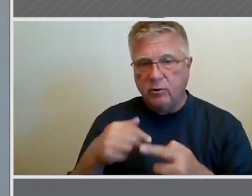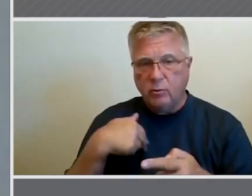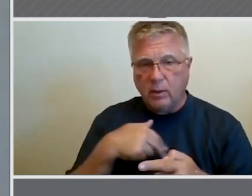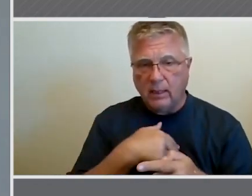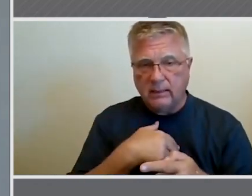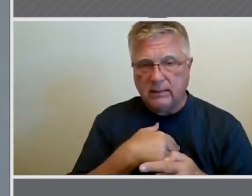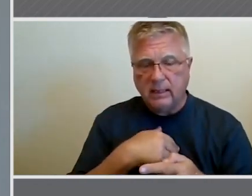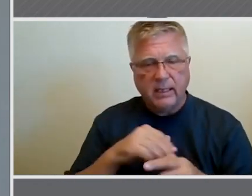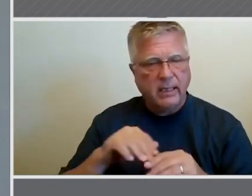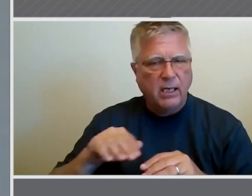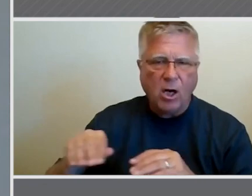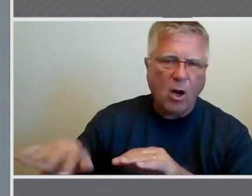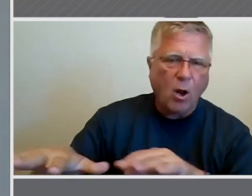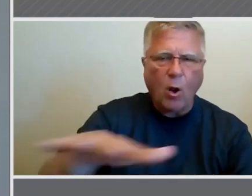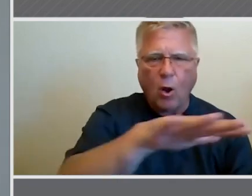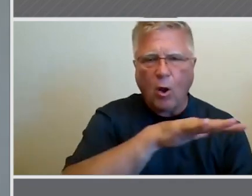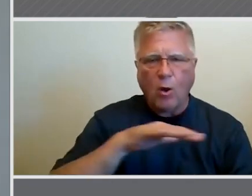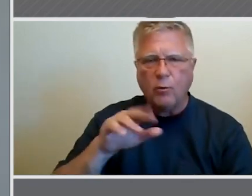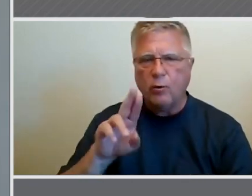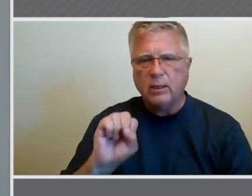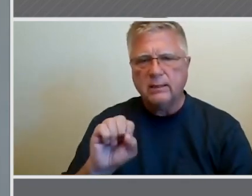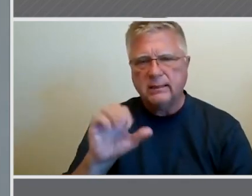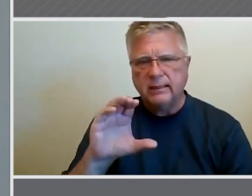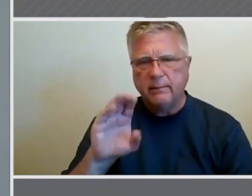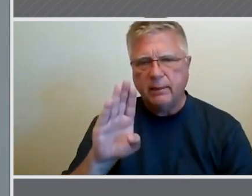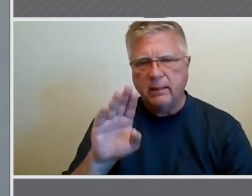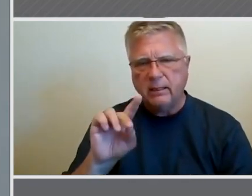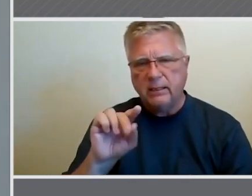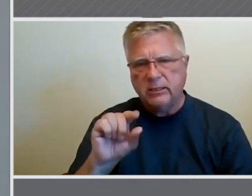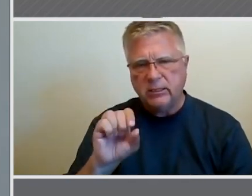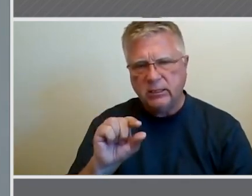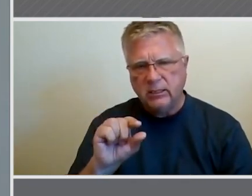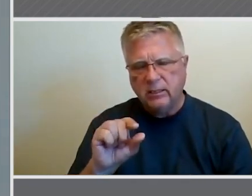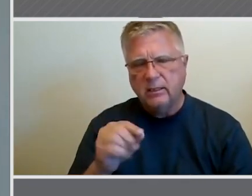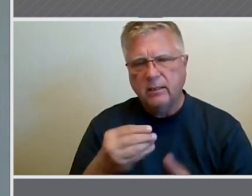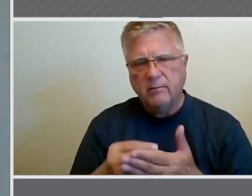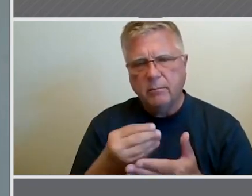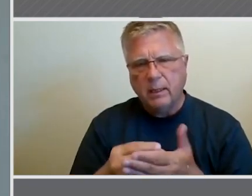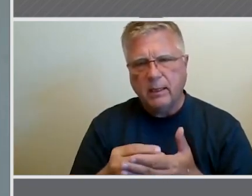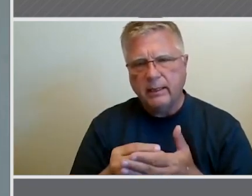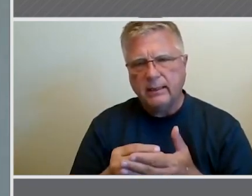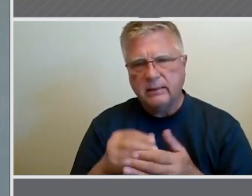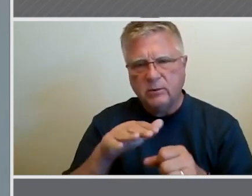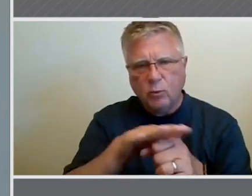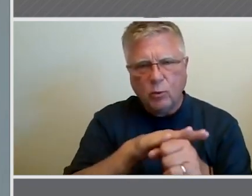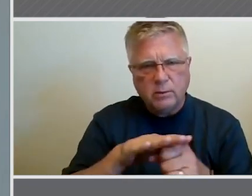receive CBD CBD funds to jurisdiction such as soon as Burke, so.